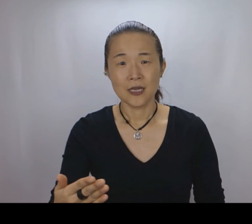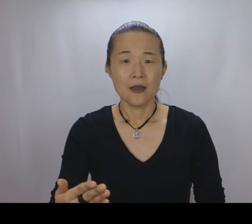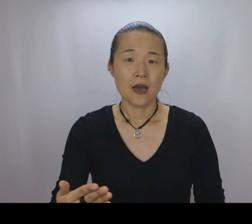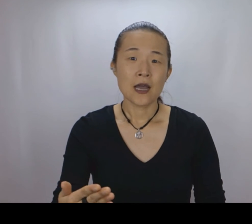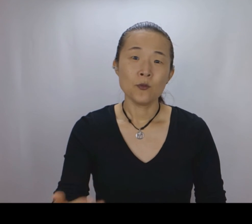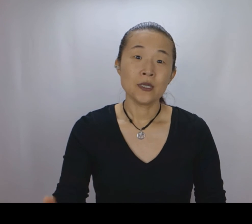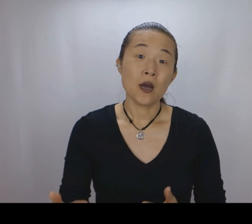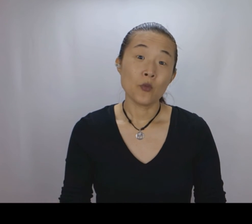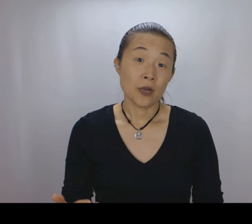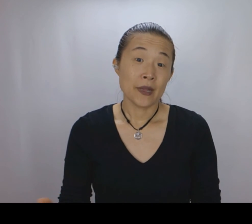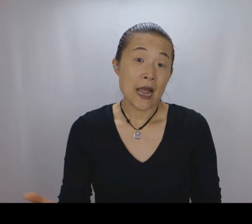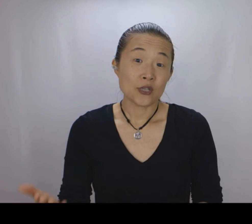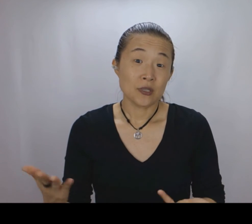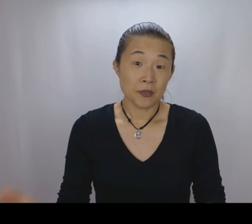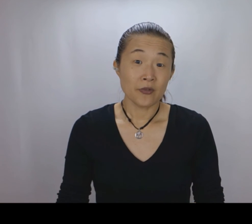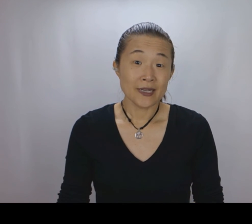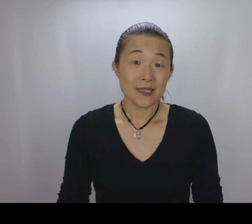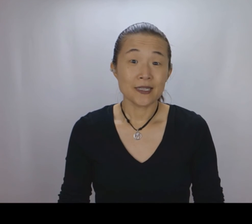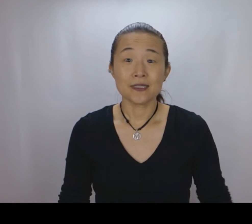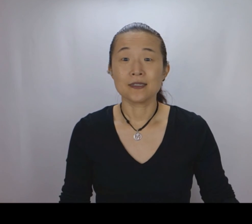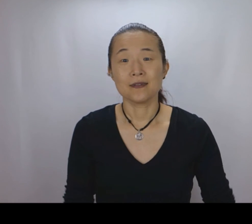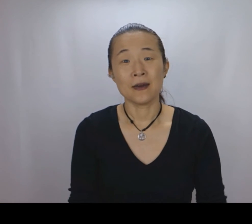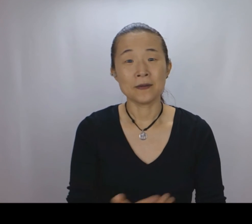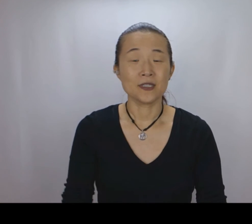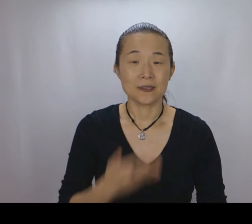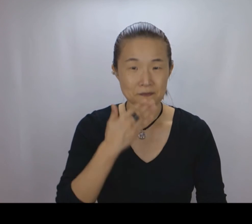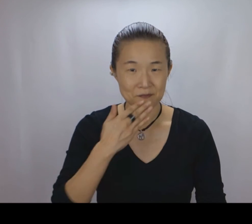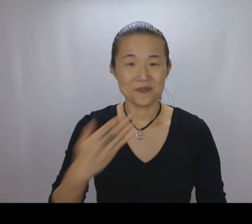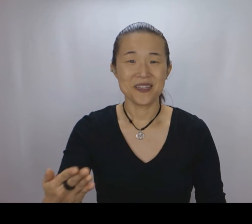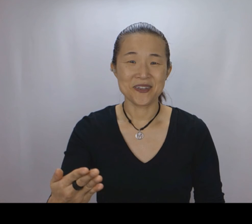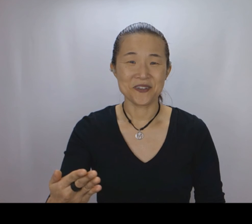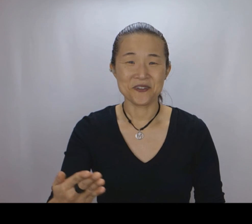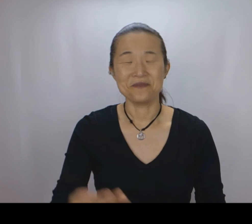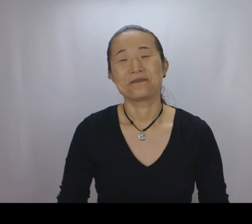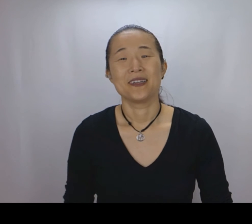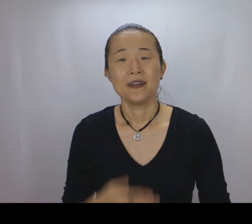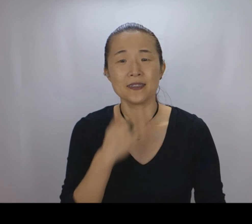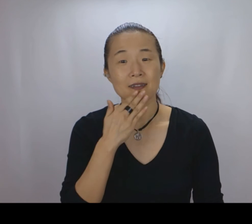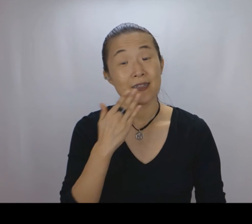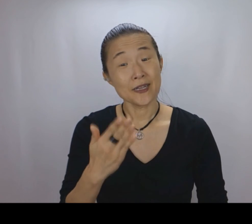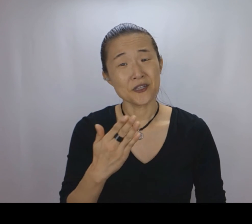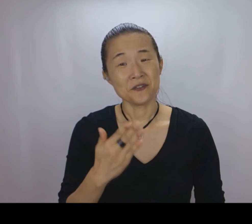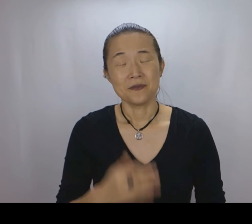I would not recommend actually blowing the kiss. Just thank you. So. thank you.